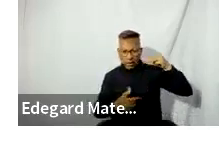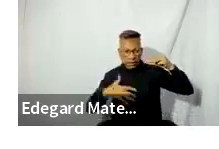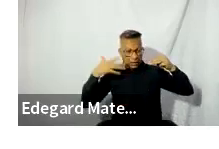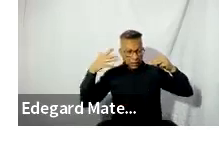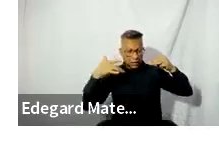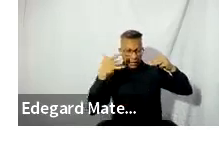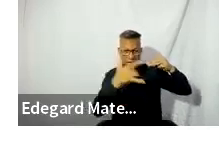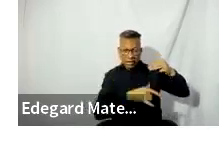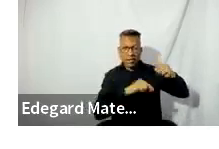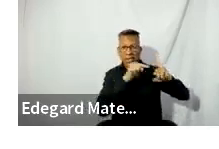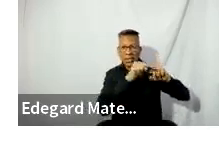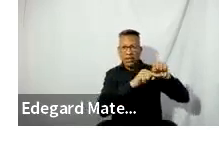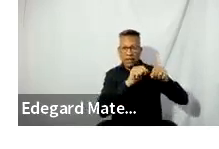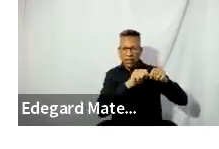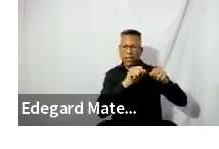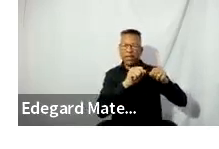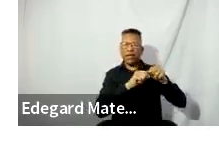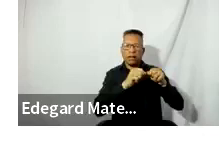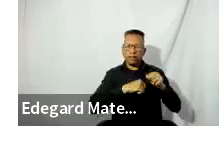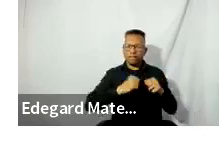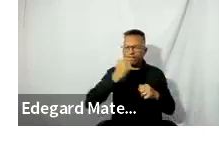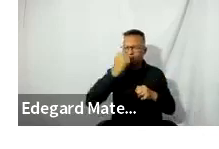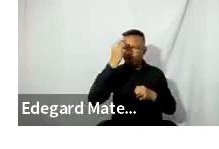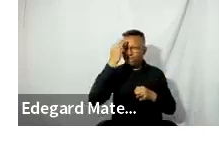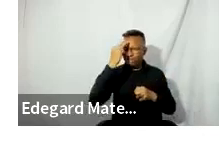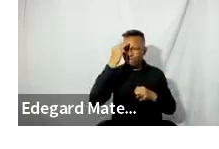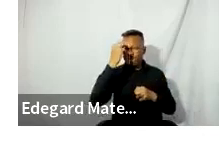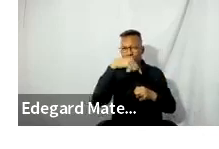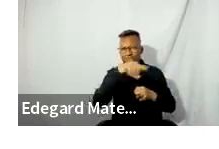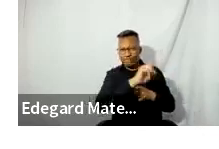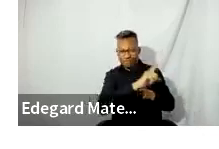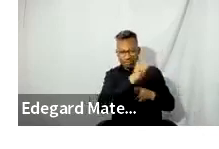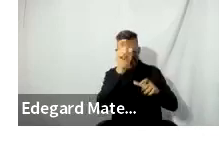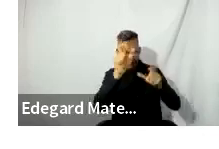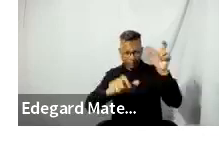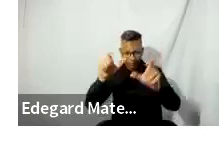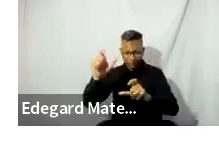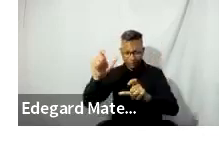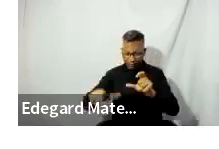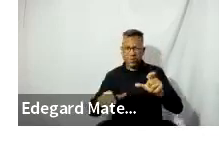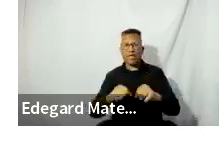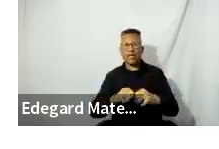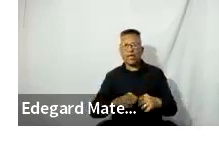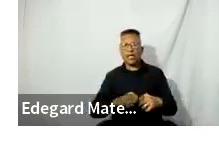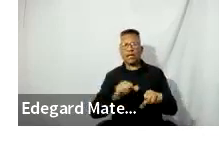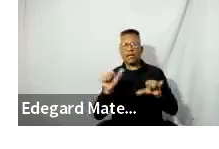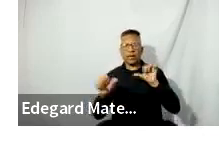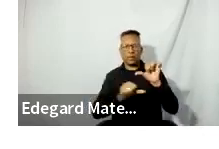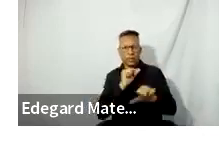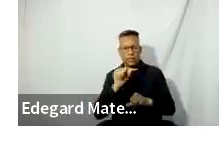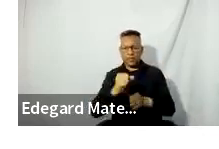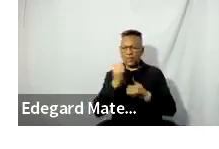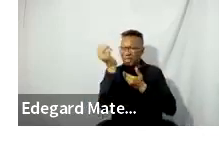the totality of social relations internalized and made and made into functions and made into functions of the individual